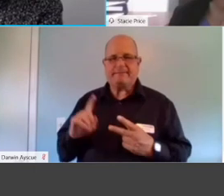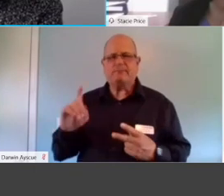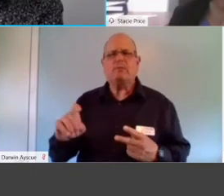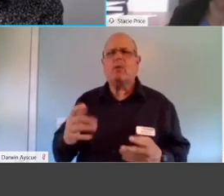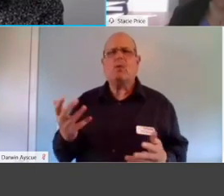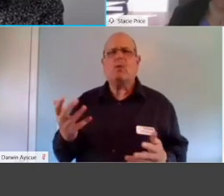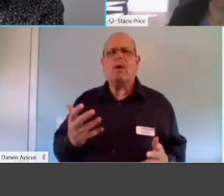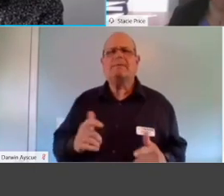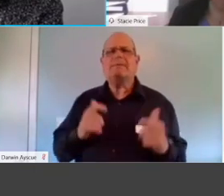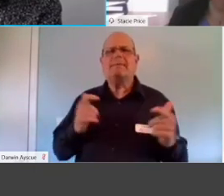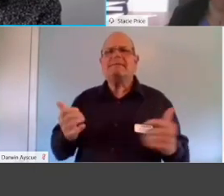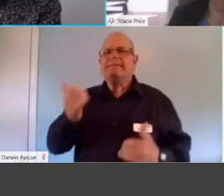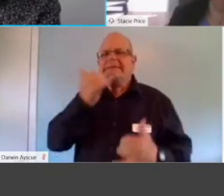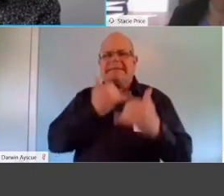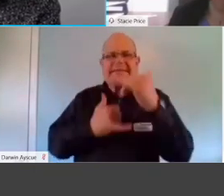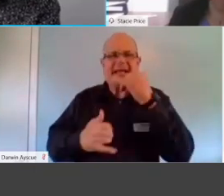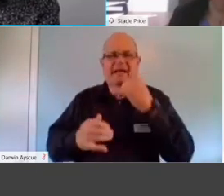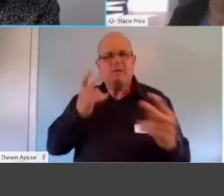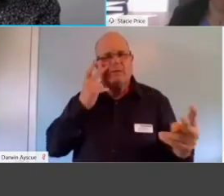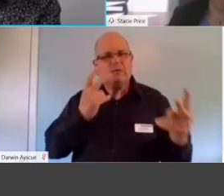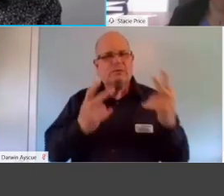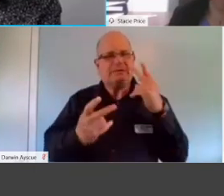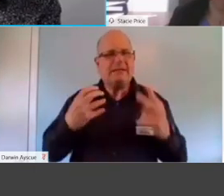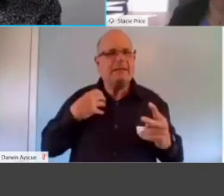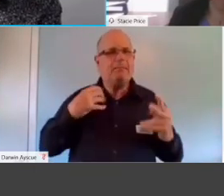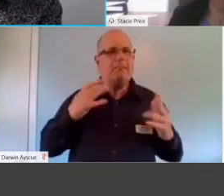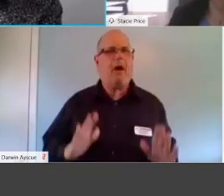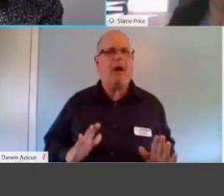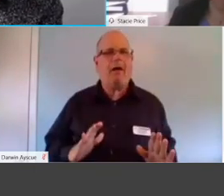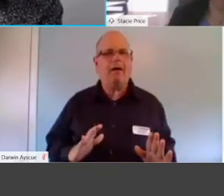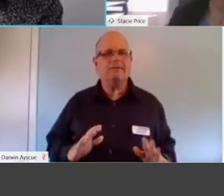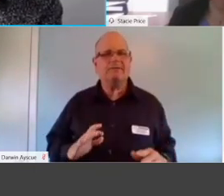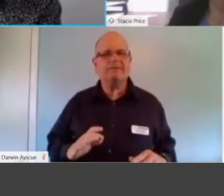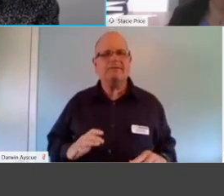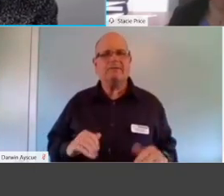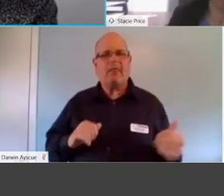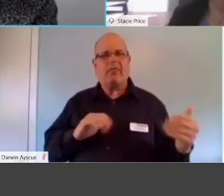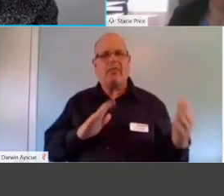biggest mistakes you see employers make in addressing disabilities accommodation?